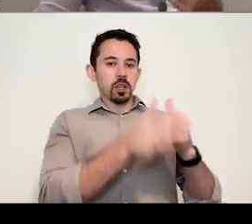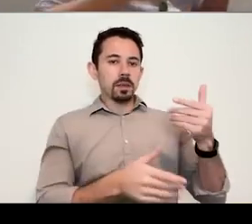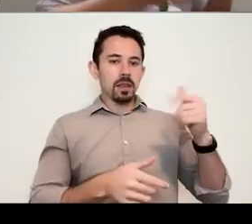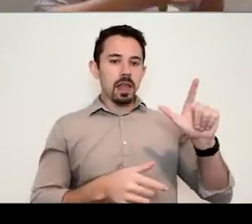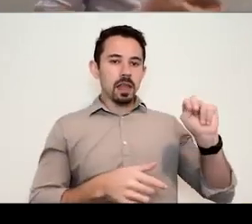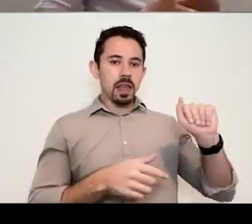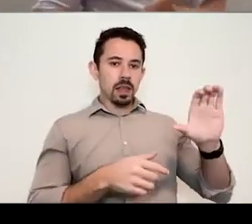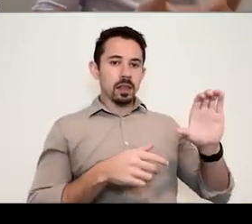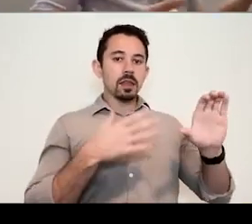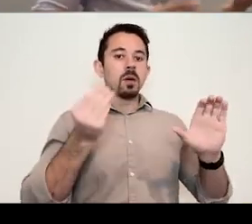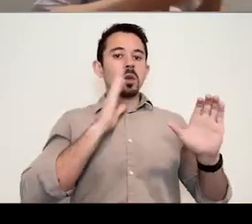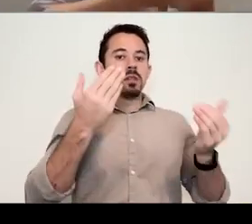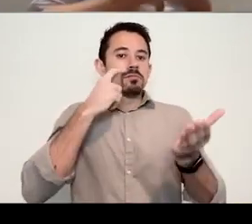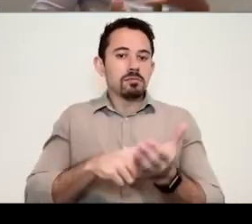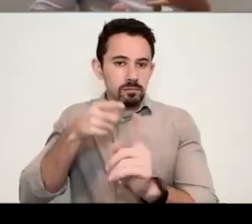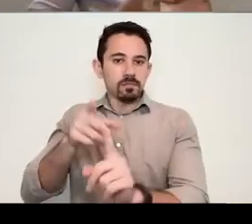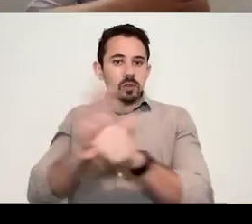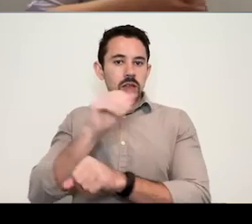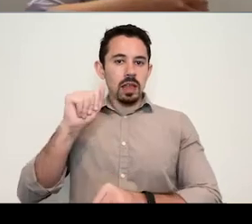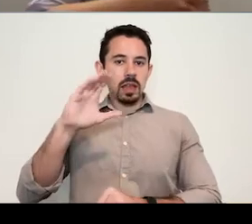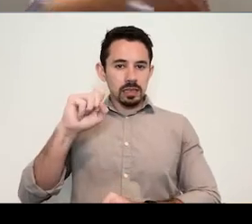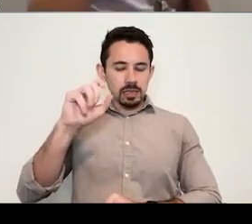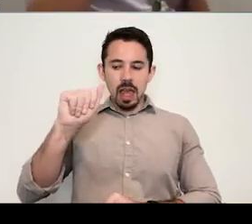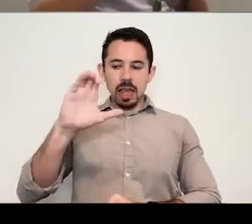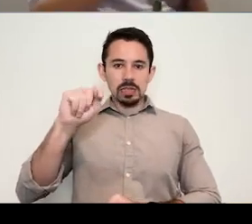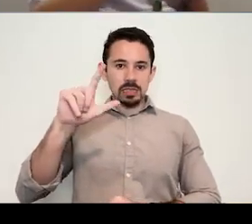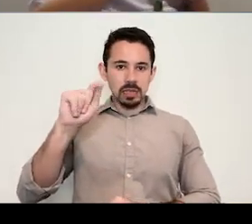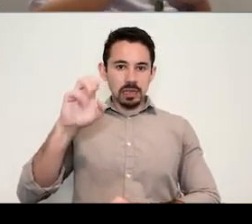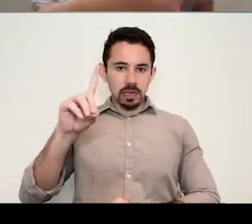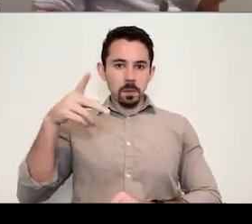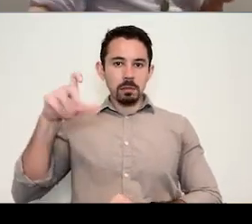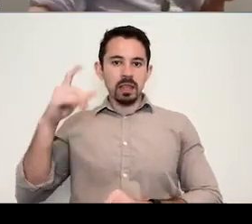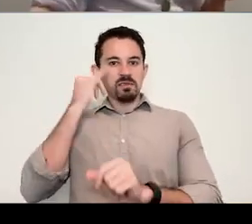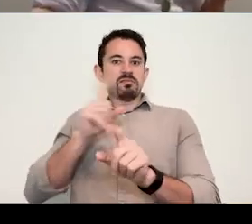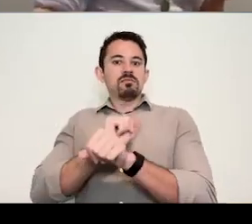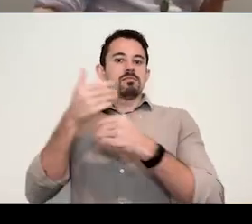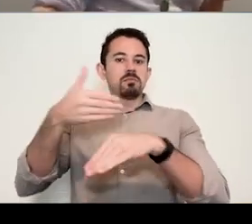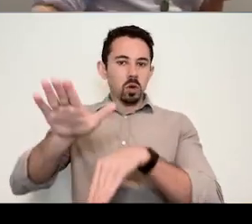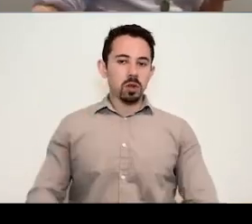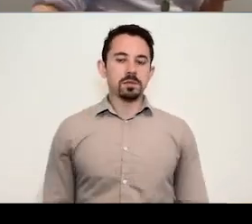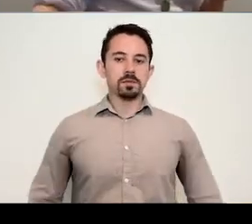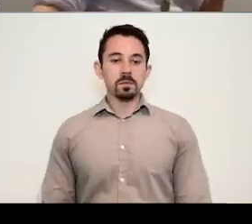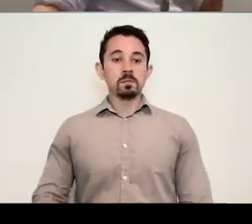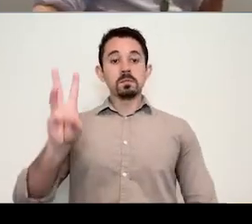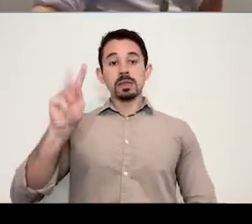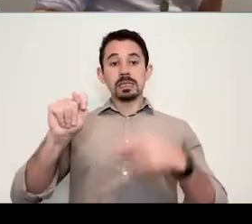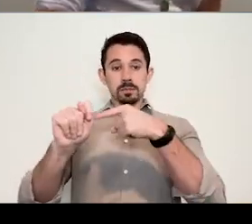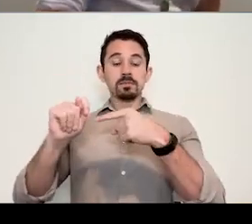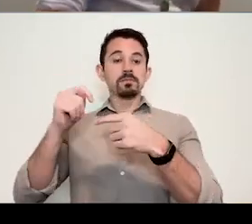so this lectin would recognize fully acetylated Pel if it were exported.